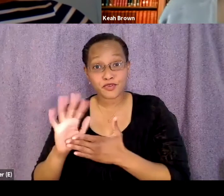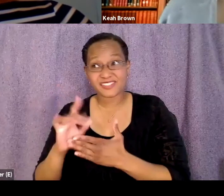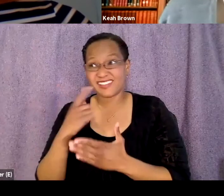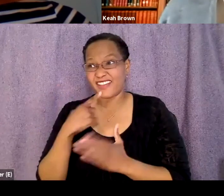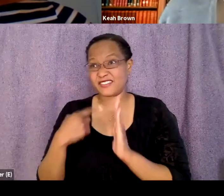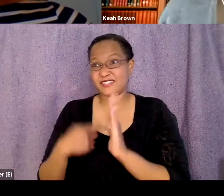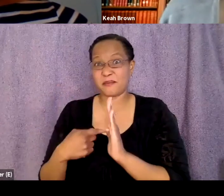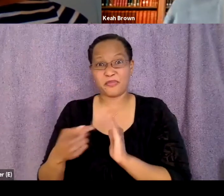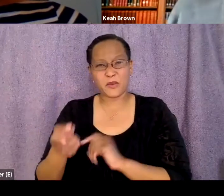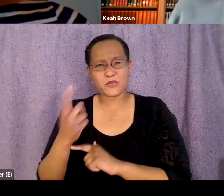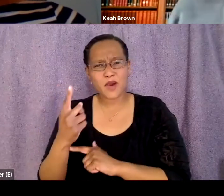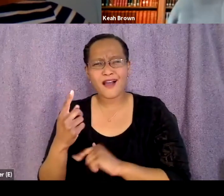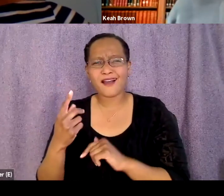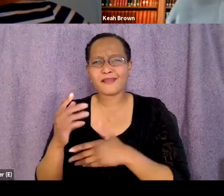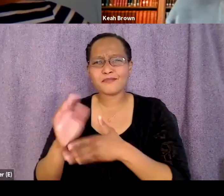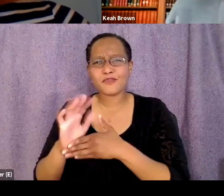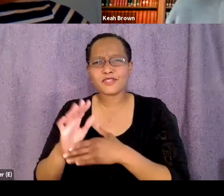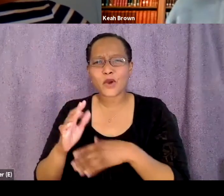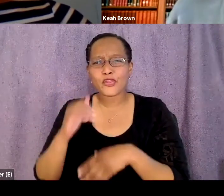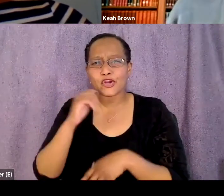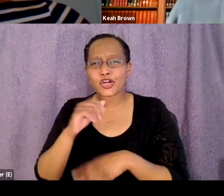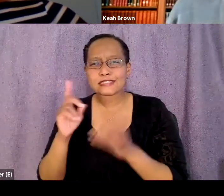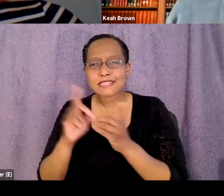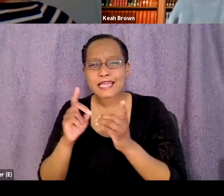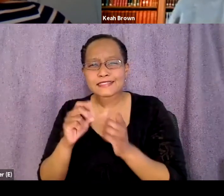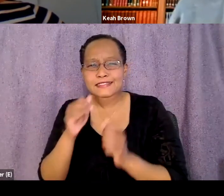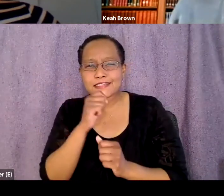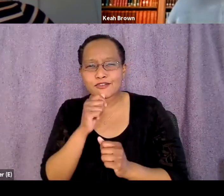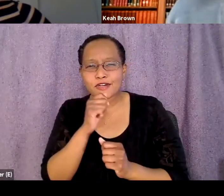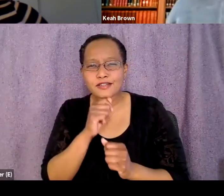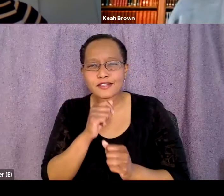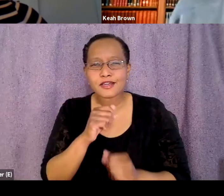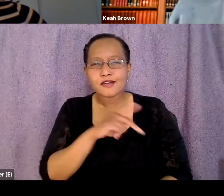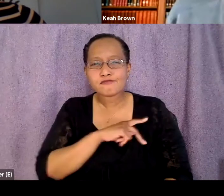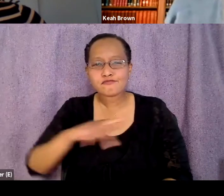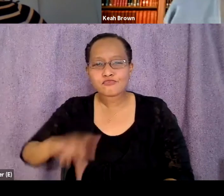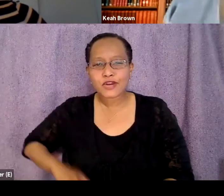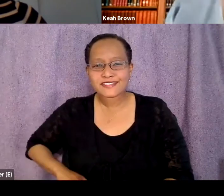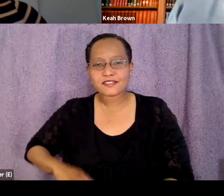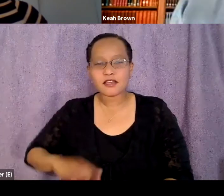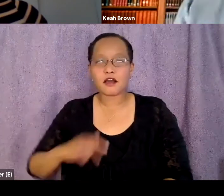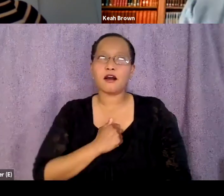date secret princes. Keah Brown: Those are my bread and butter I love those things when when there's a fake